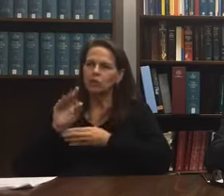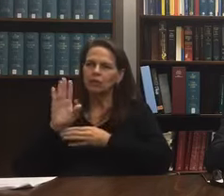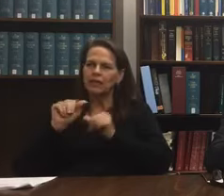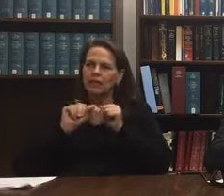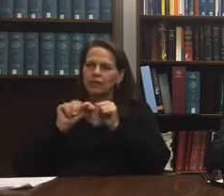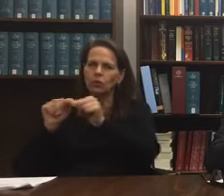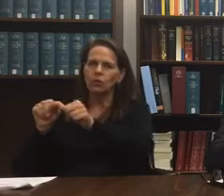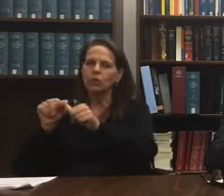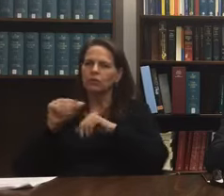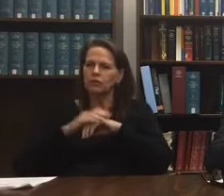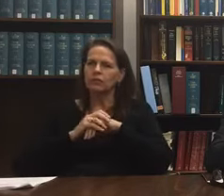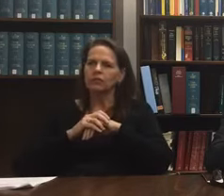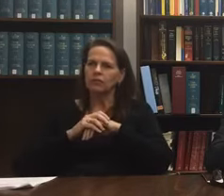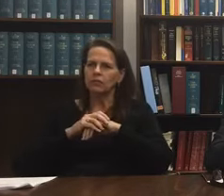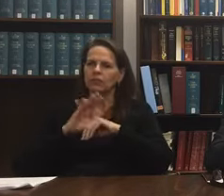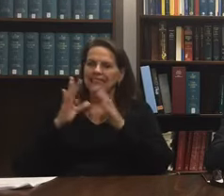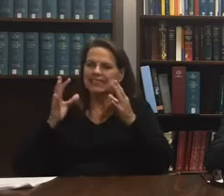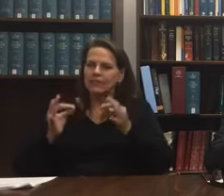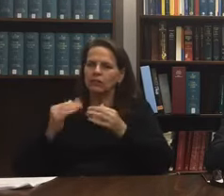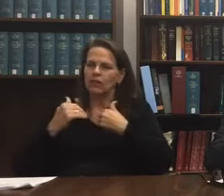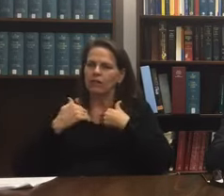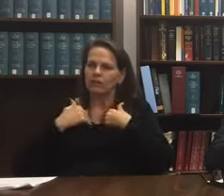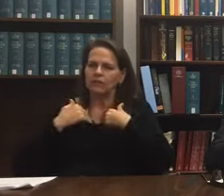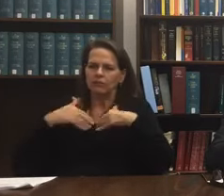being continued to your decision as an issued yet now they're they're not